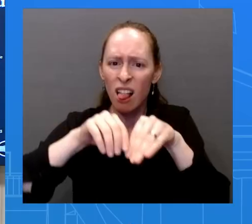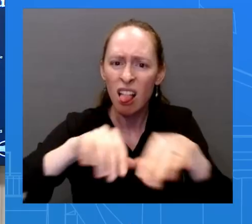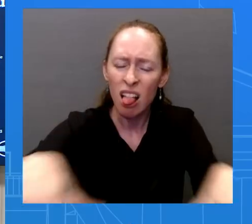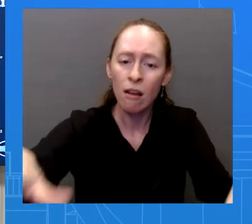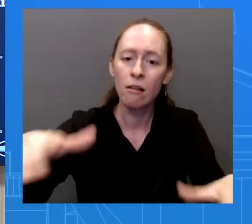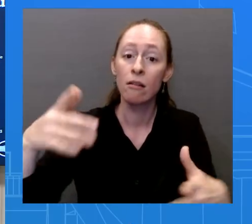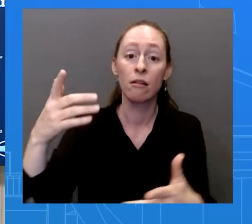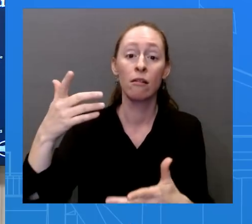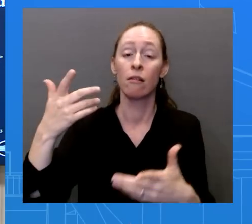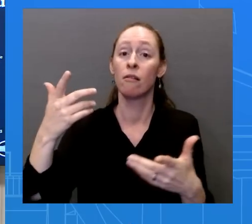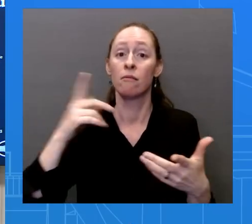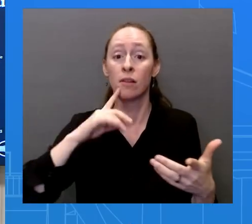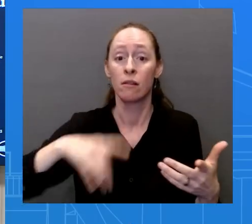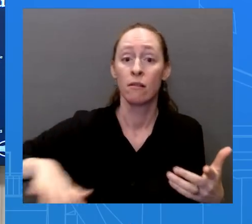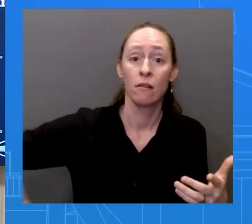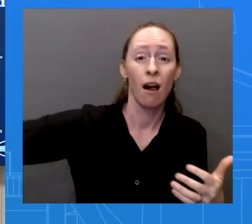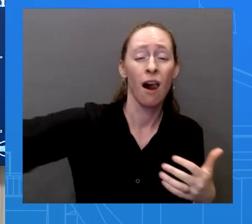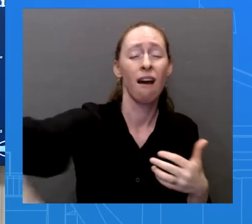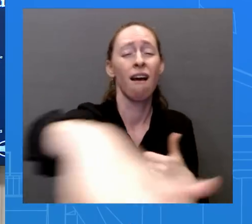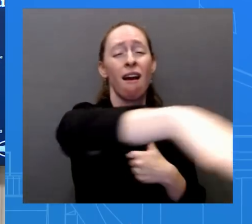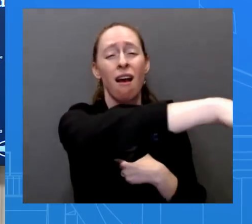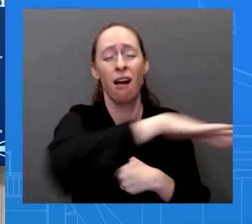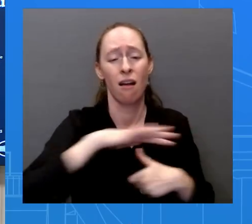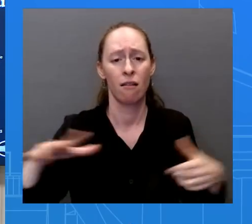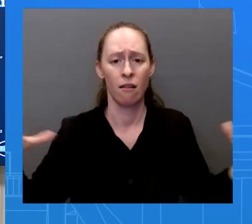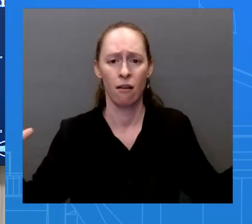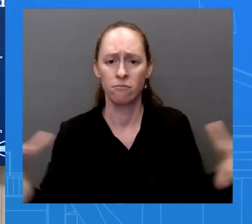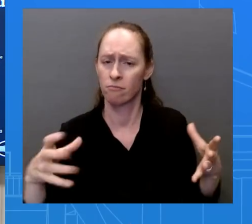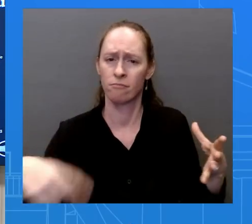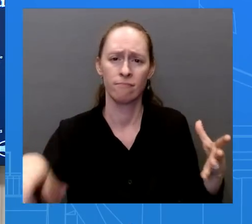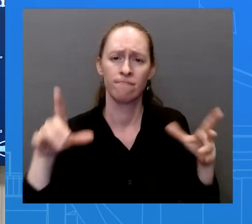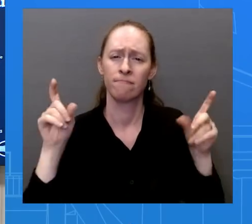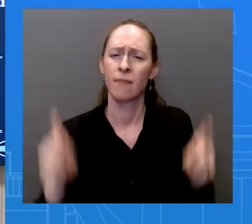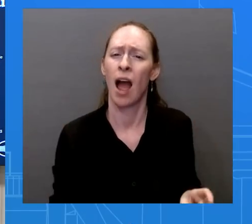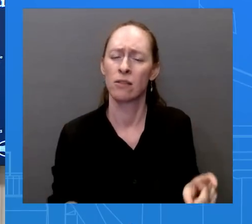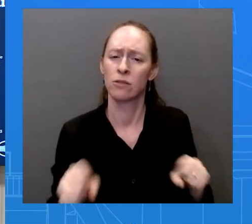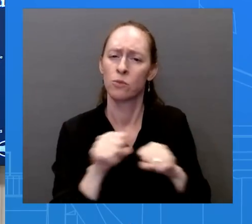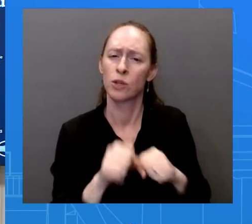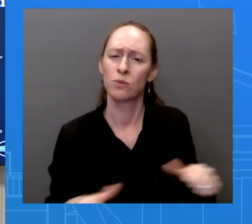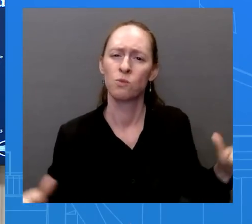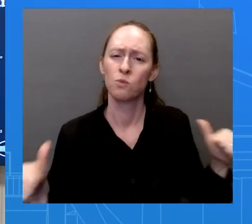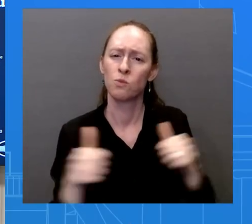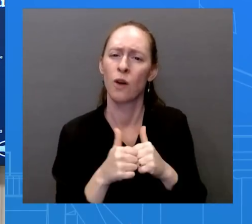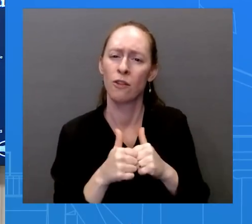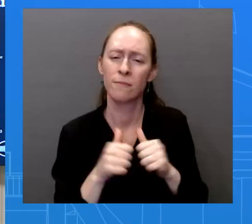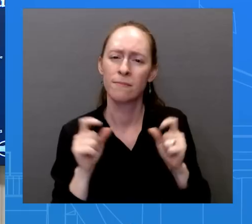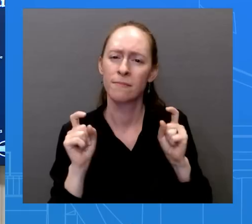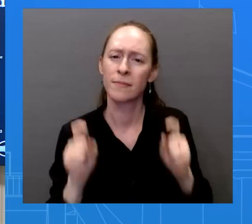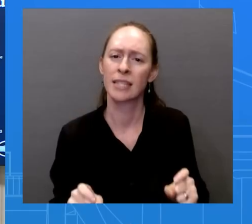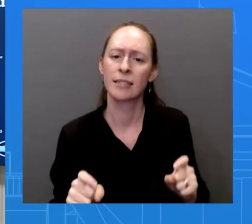for this fall and winter with less suffering and we can have a safe and healthy holiday season ahead. So, with that, let me stop and take questions.